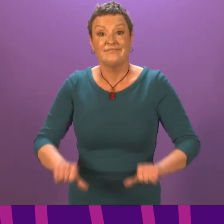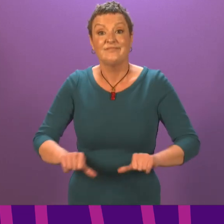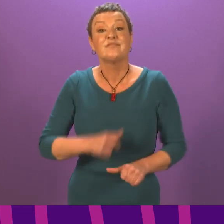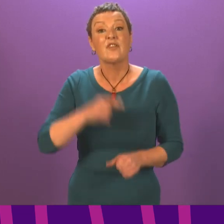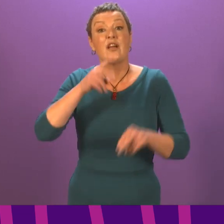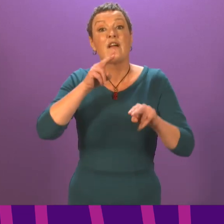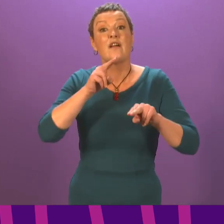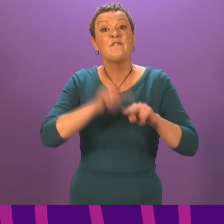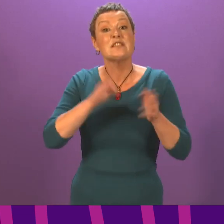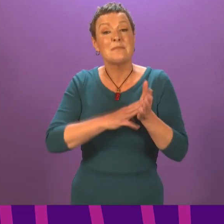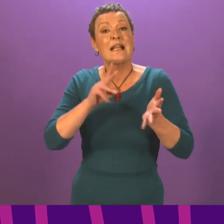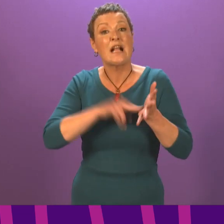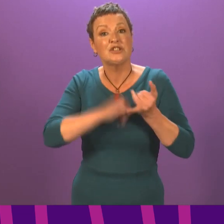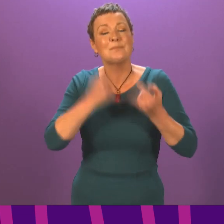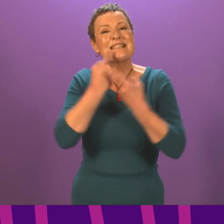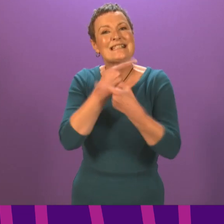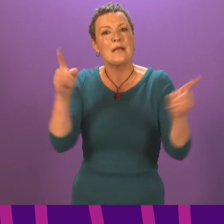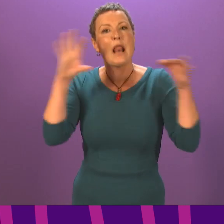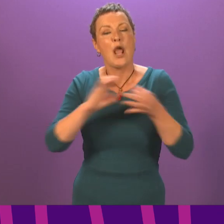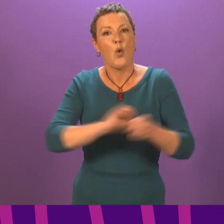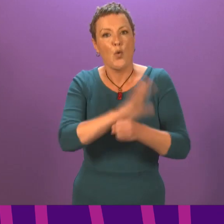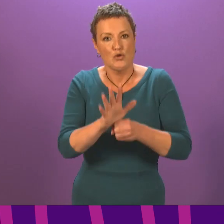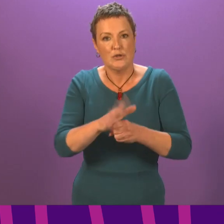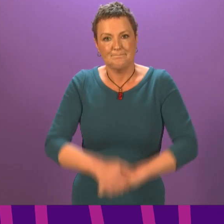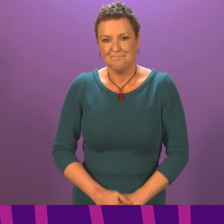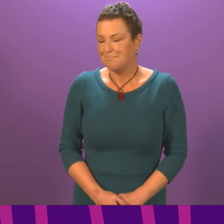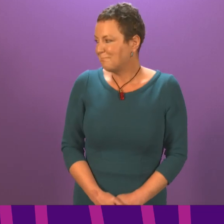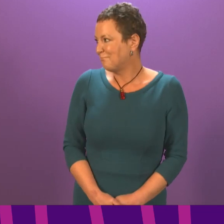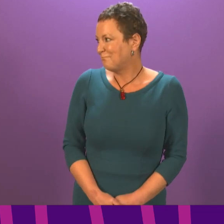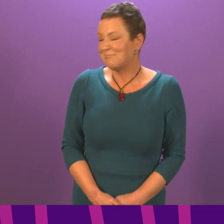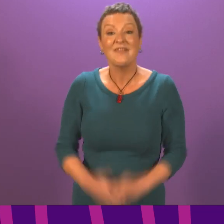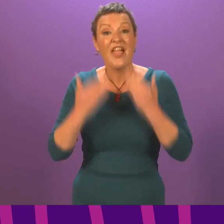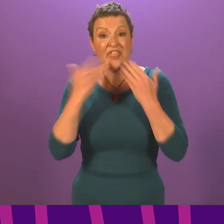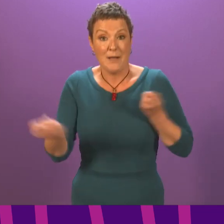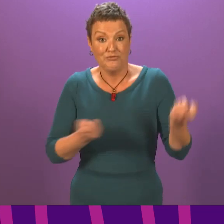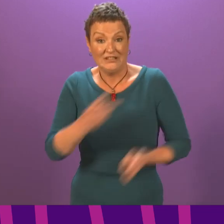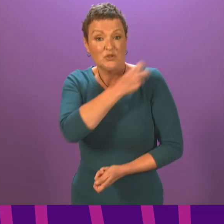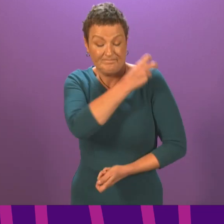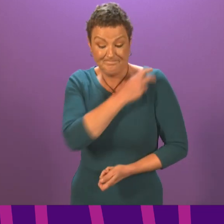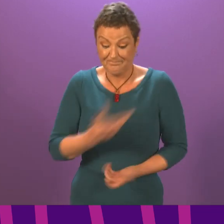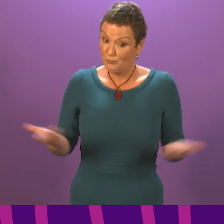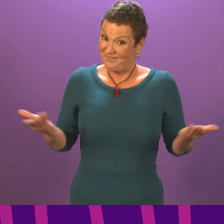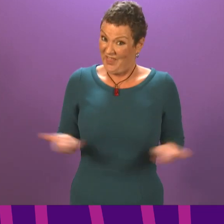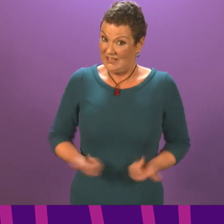The First Minister (Nicola Sturgeon): Earlier today, the Cabinet concluded the weekly